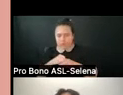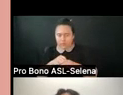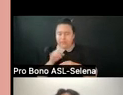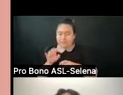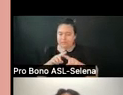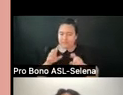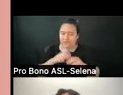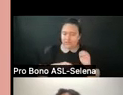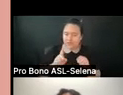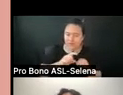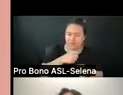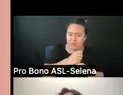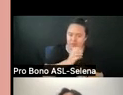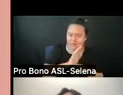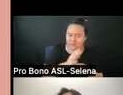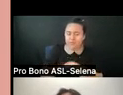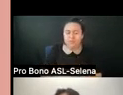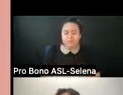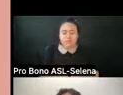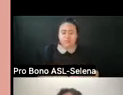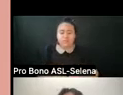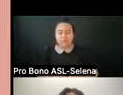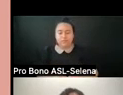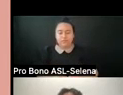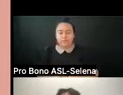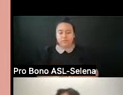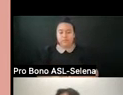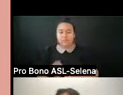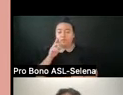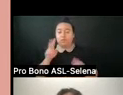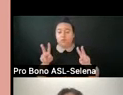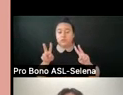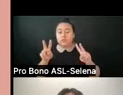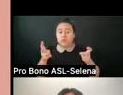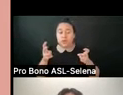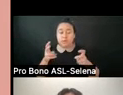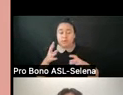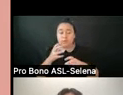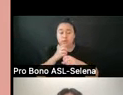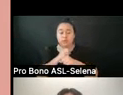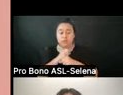being produced. As far as topic summary -- that's the next slide.